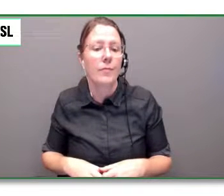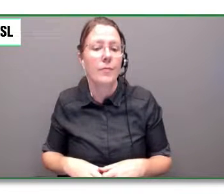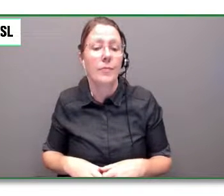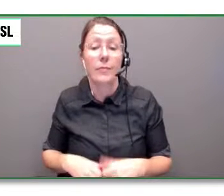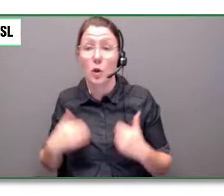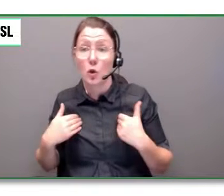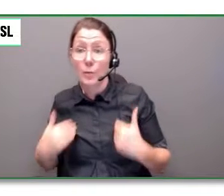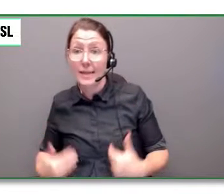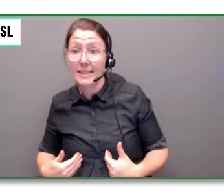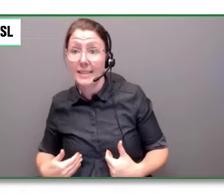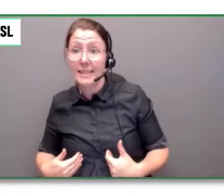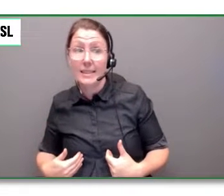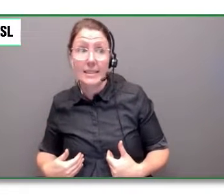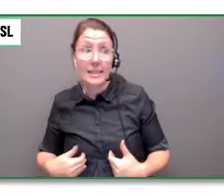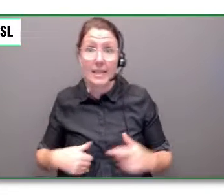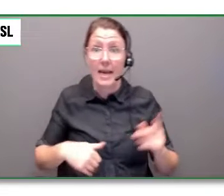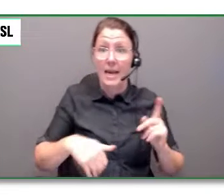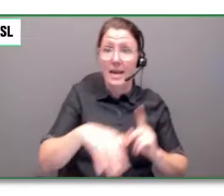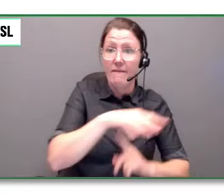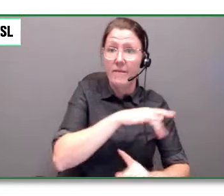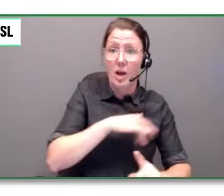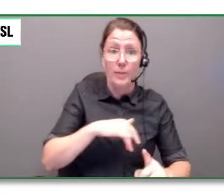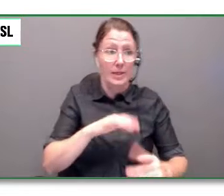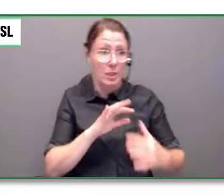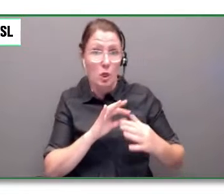their environment reflect and shape literature about landscape, their